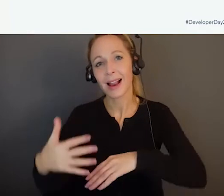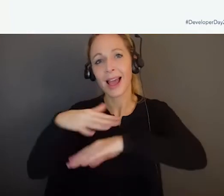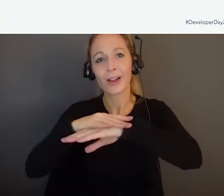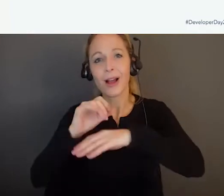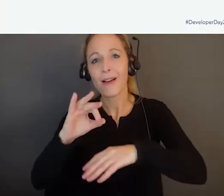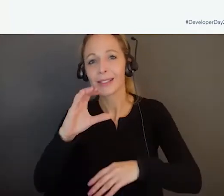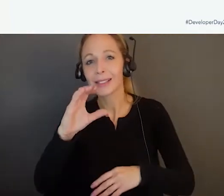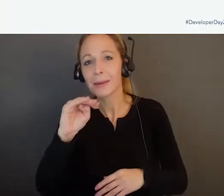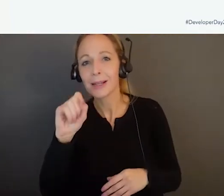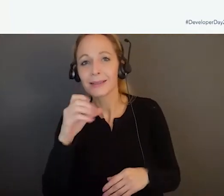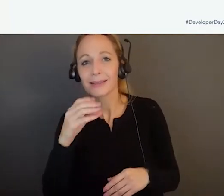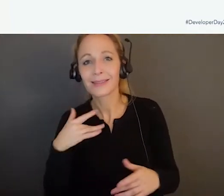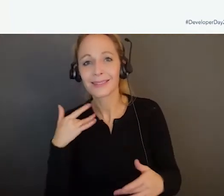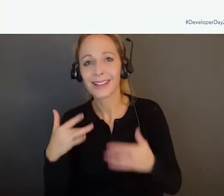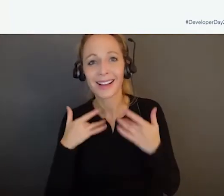AND SOME EXCITING FUTURE UPDATES.